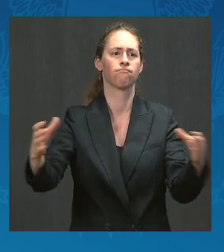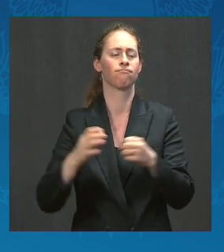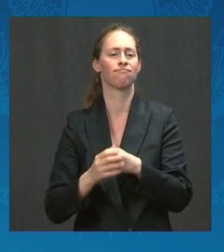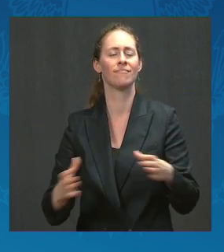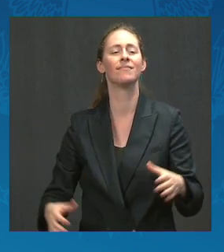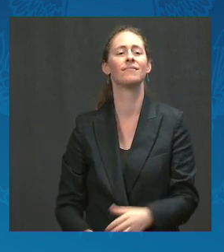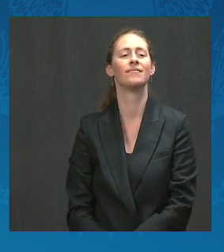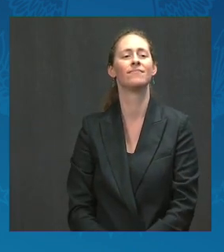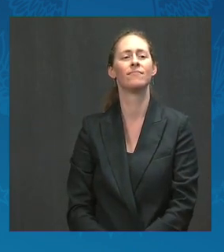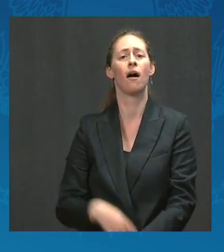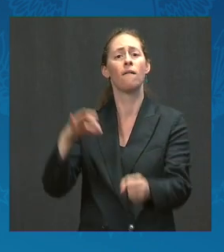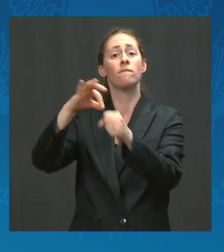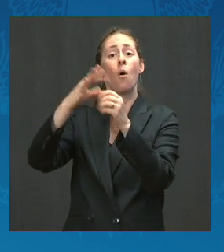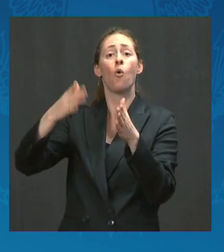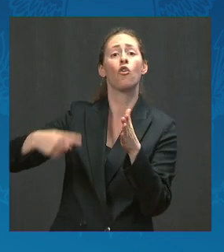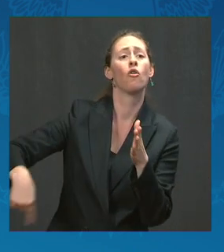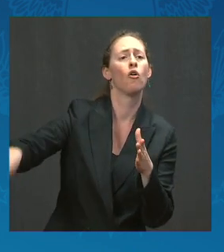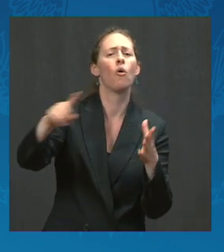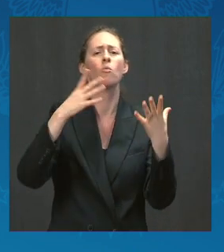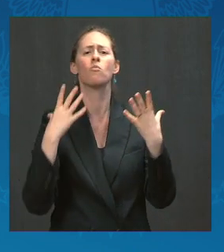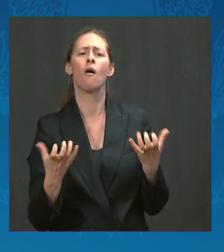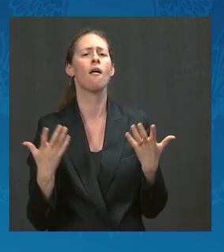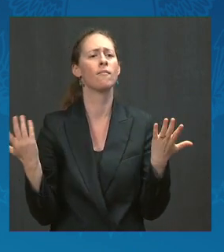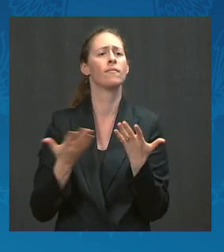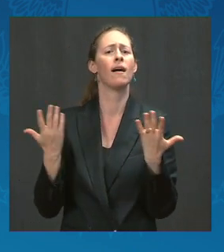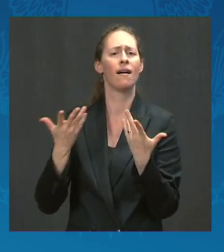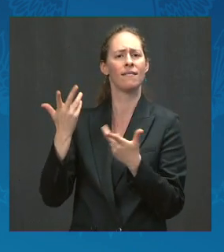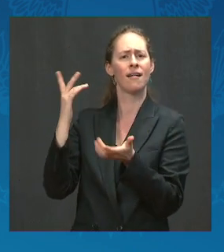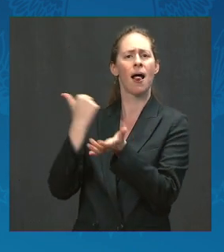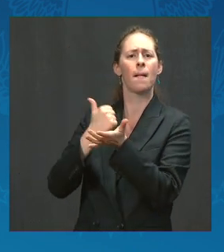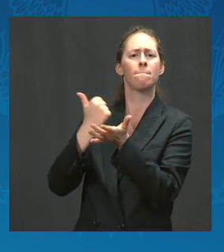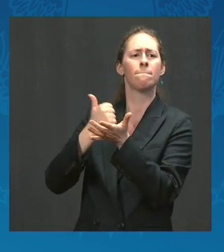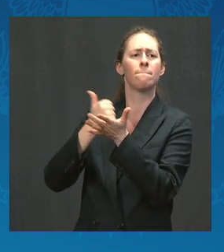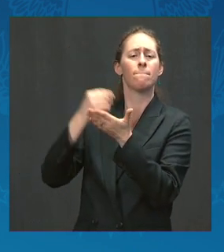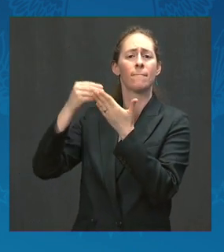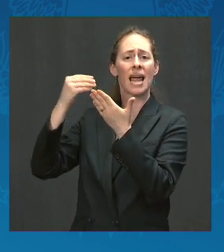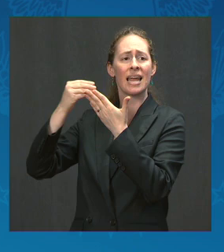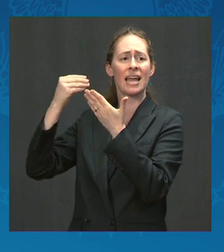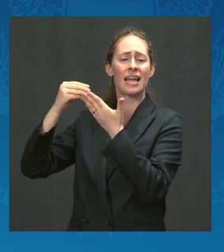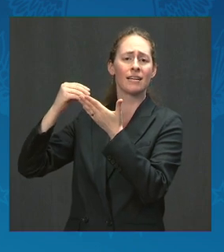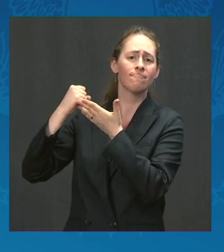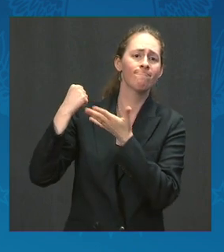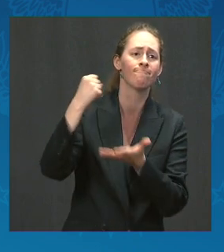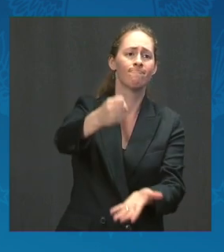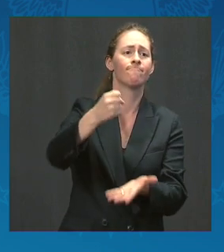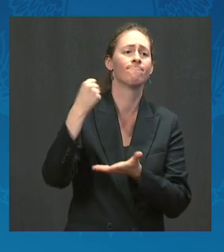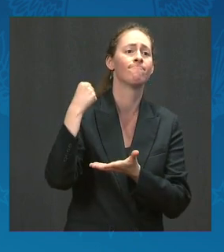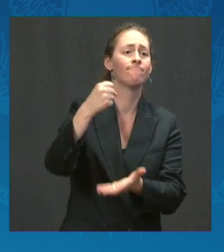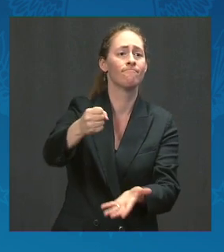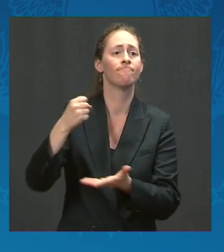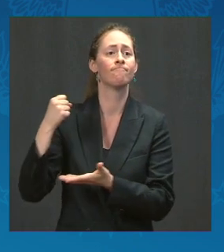They voted and now HBCUs received $2.6 billion